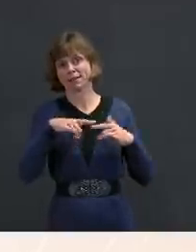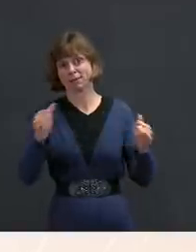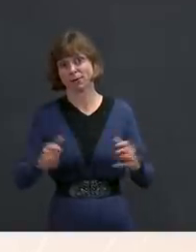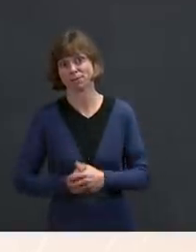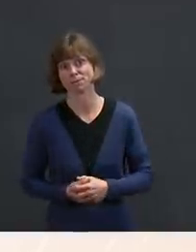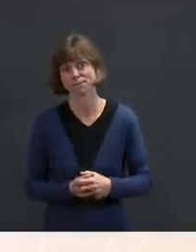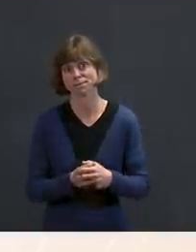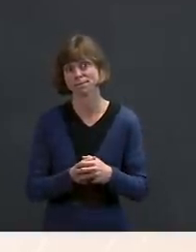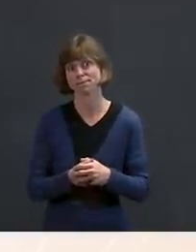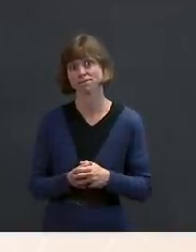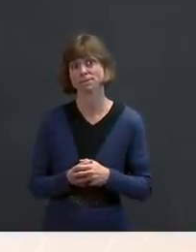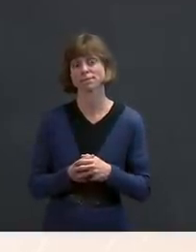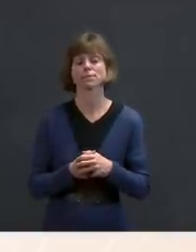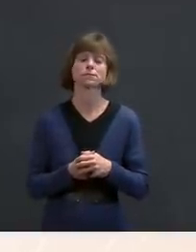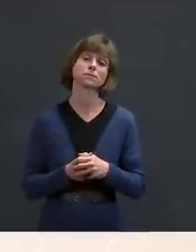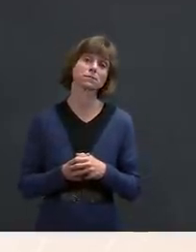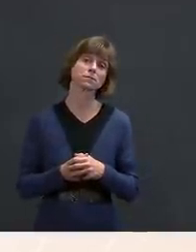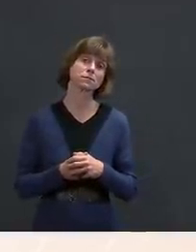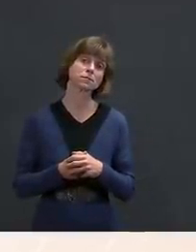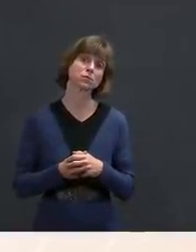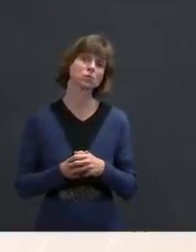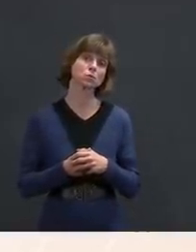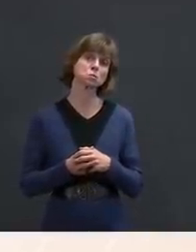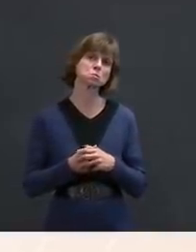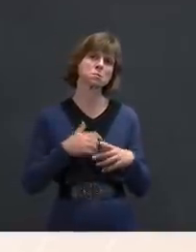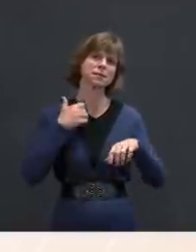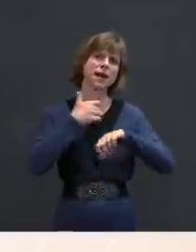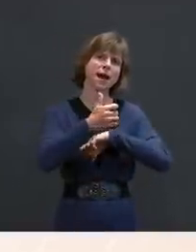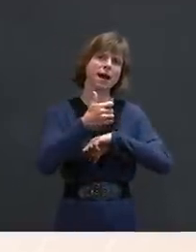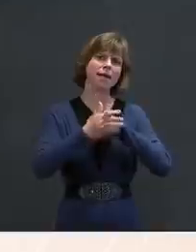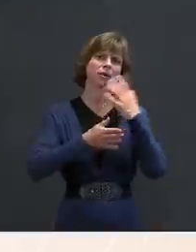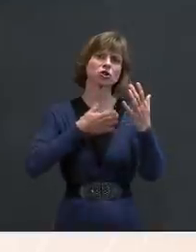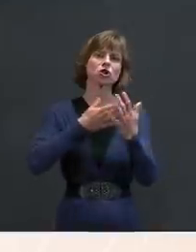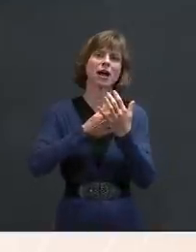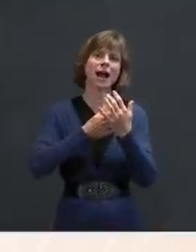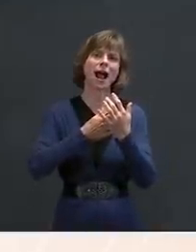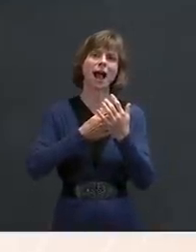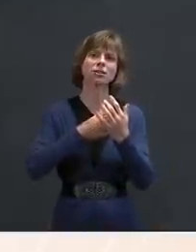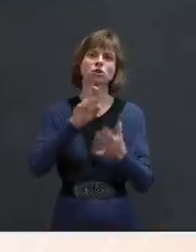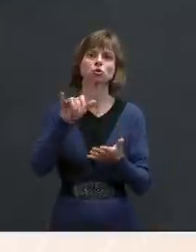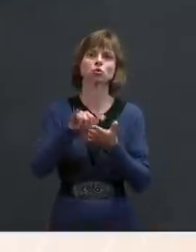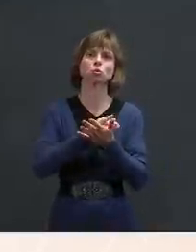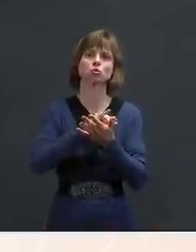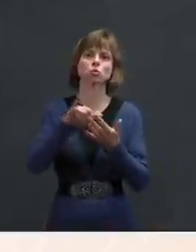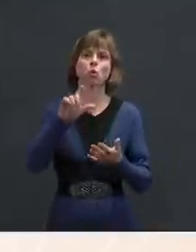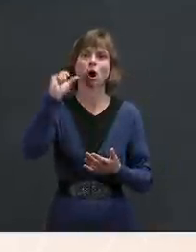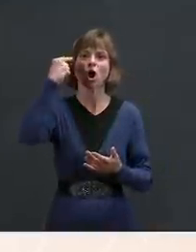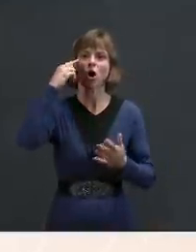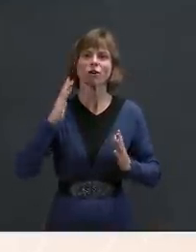You spoke yesterday about the sexual harassment allegations against Governor Cuomo in New York. Has anyone from the White House reached out directly to anyone